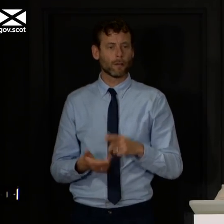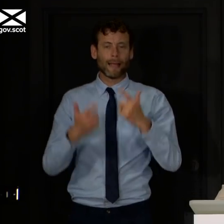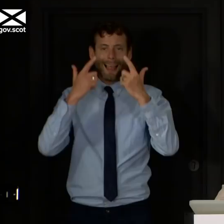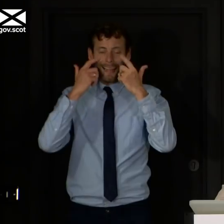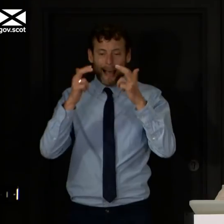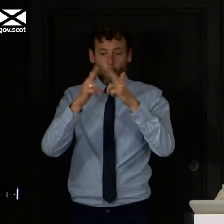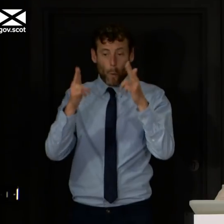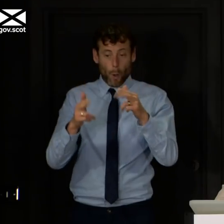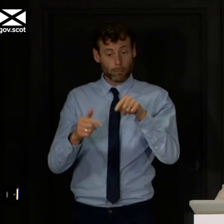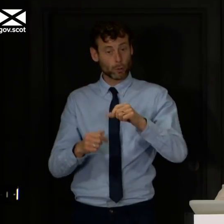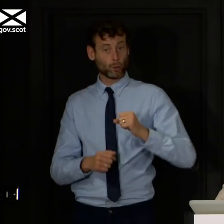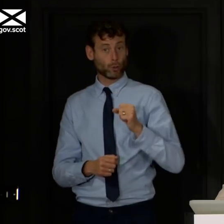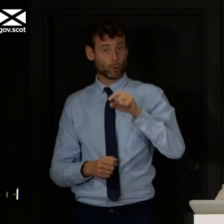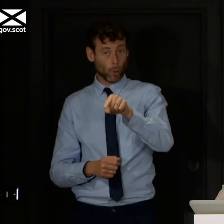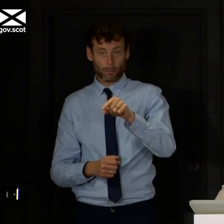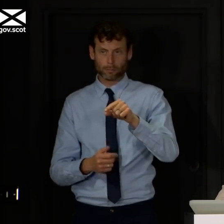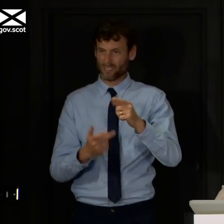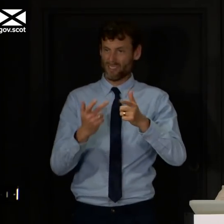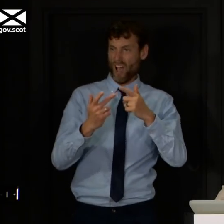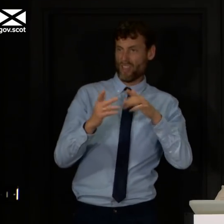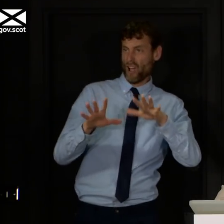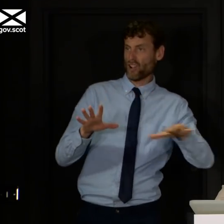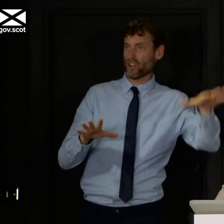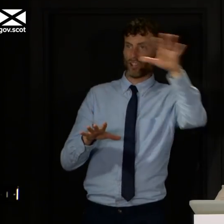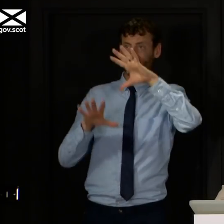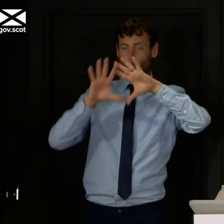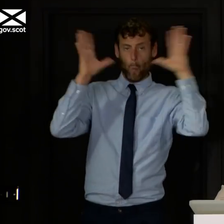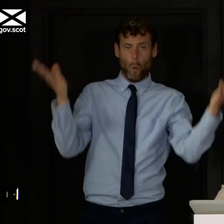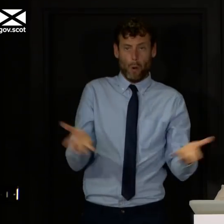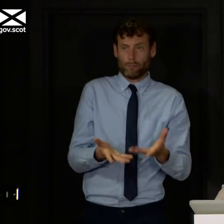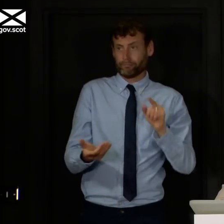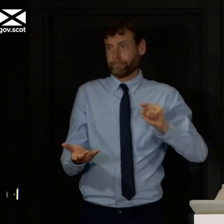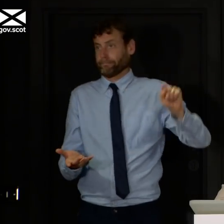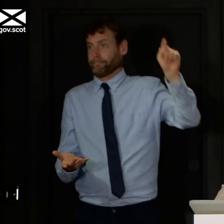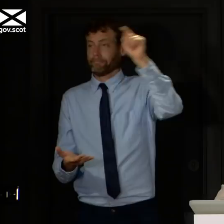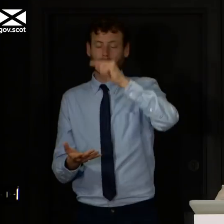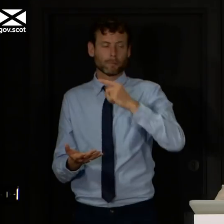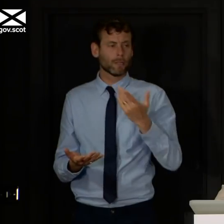not just in Scotland but in many, many countries across the globe in the course of this pandemic,